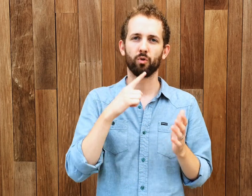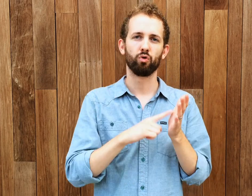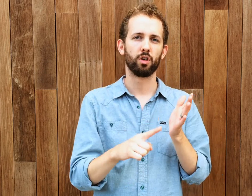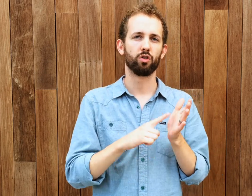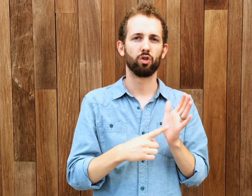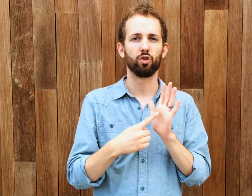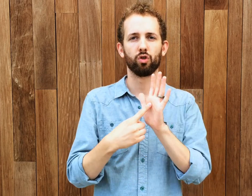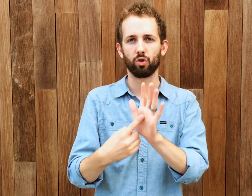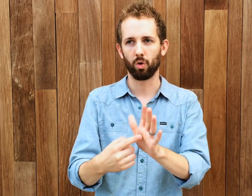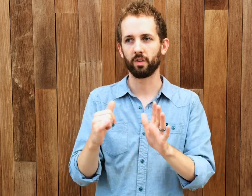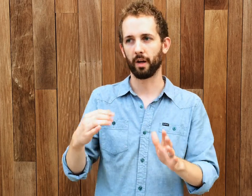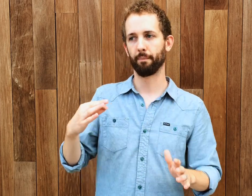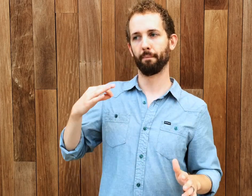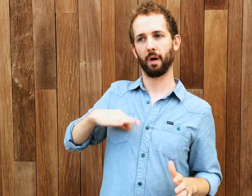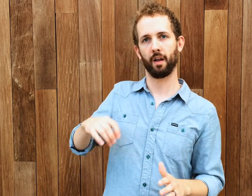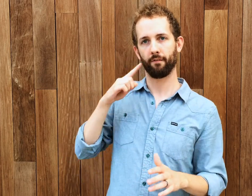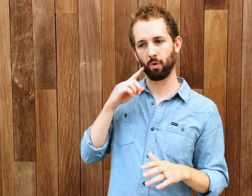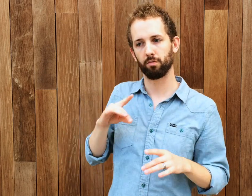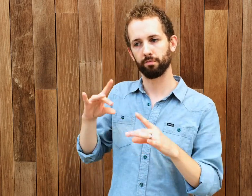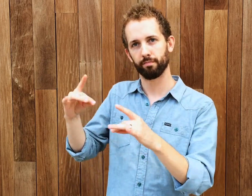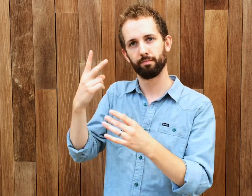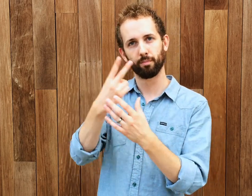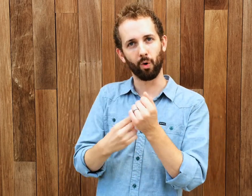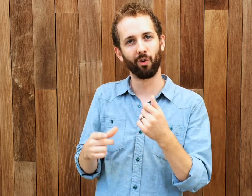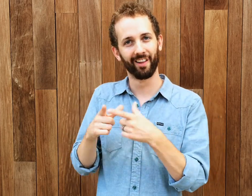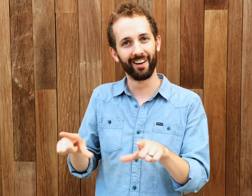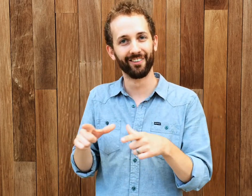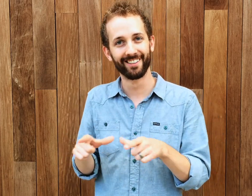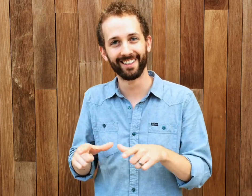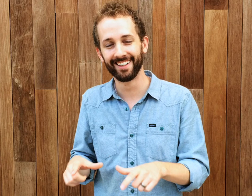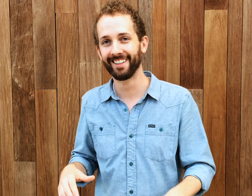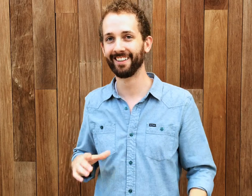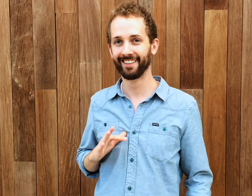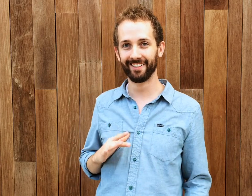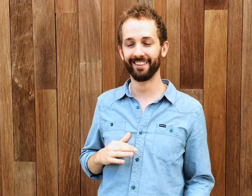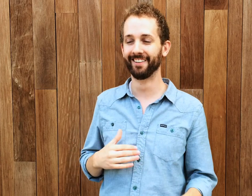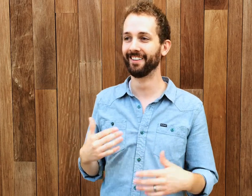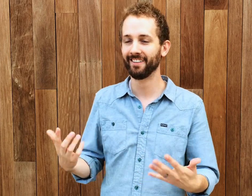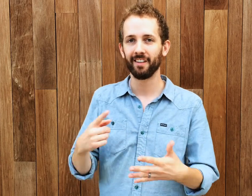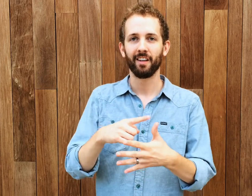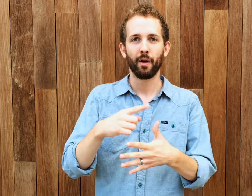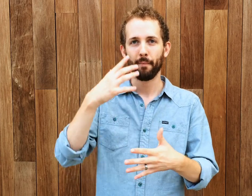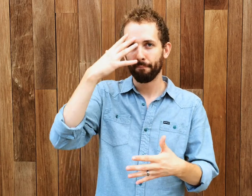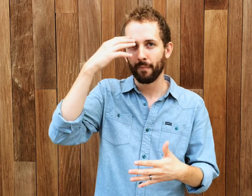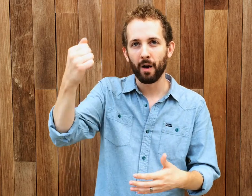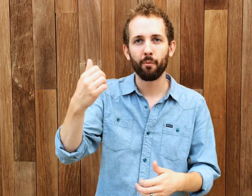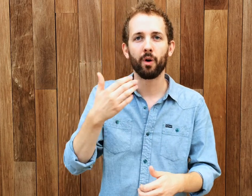Don't fret! Research shows advantages of Bilingualism. Cool! Bilingual show better working memory,